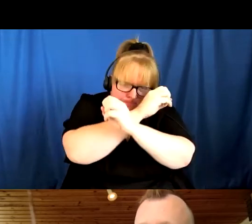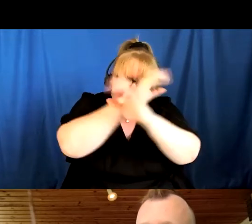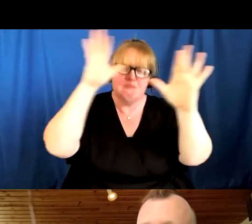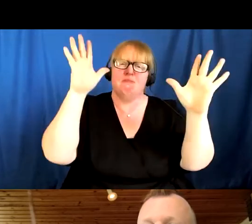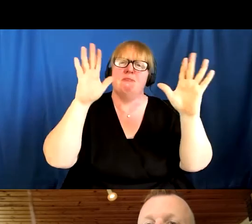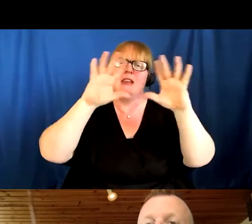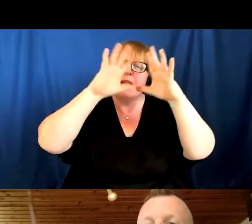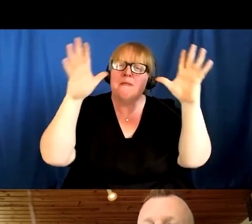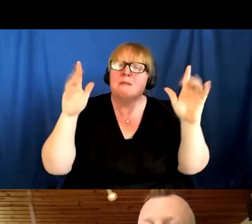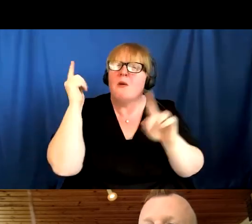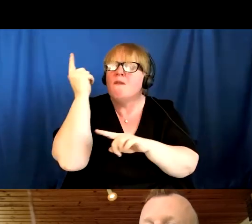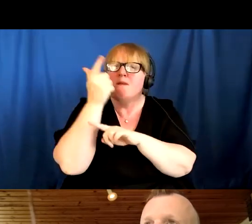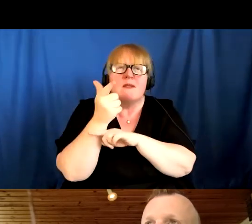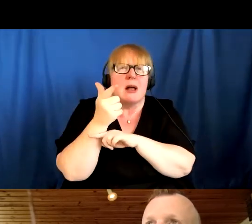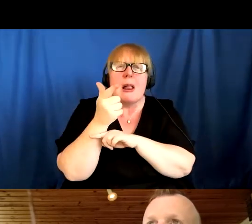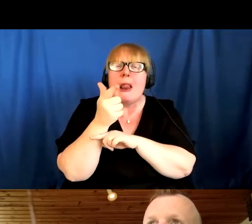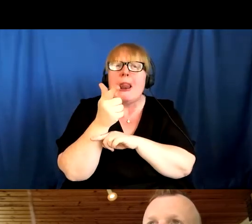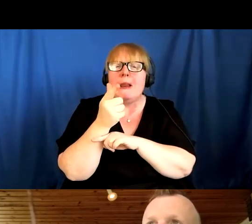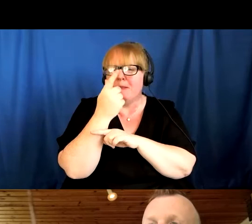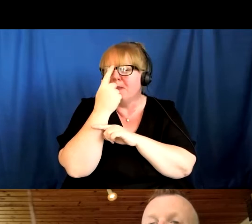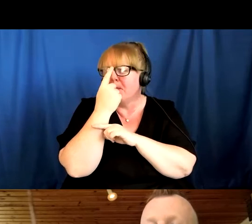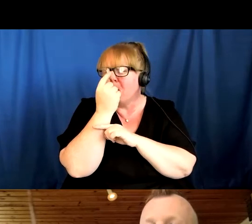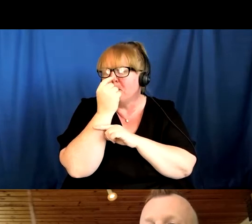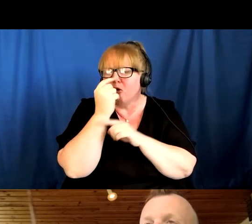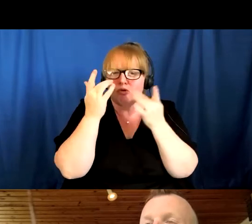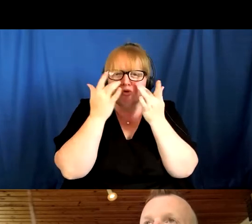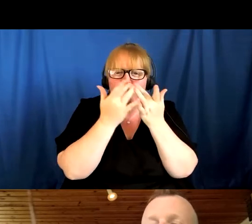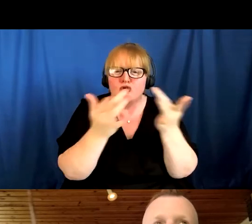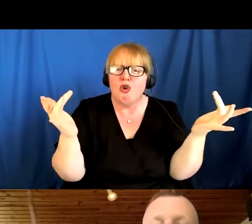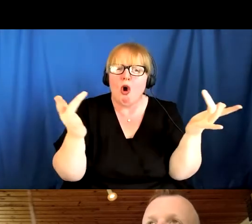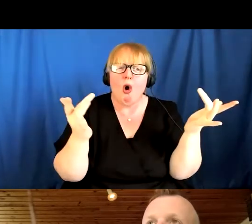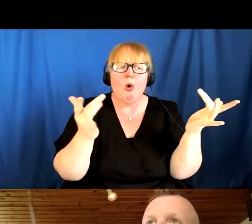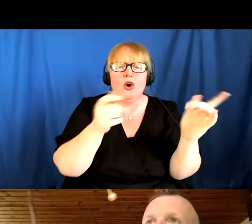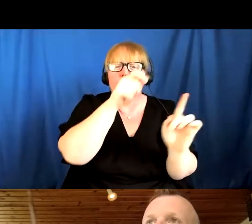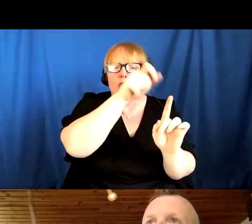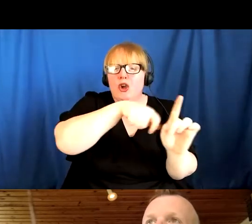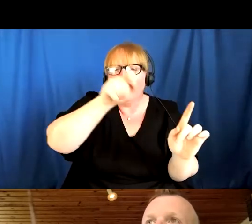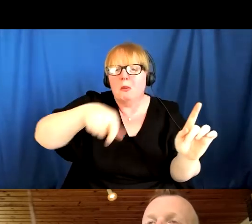which documented some kind of human; play roleplay with people pretending to be characters.